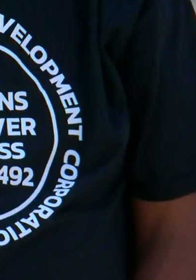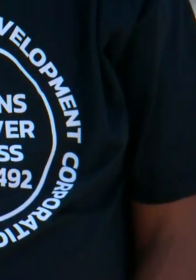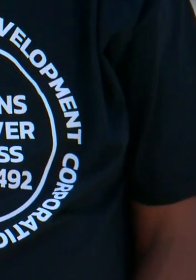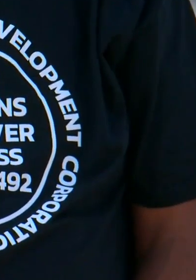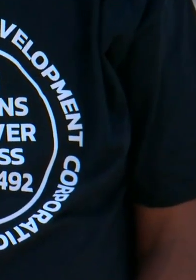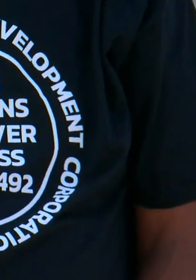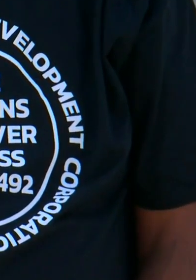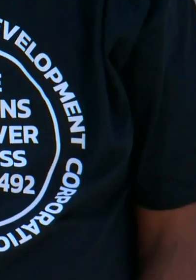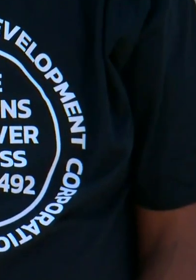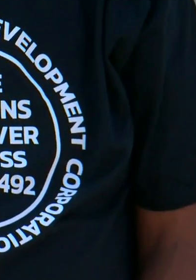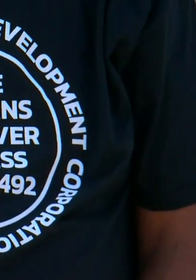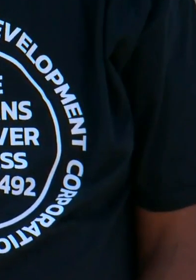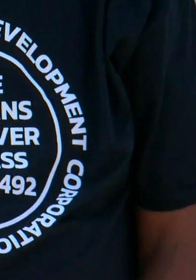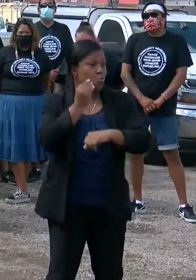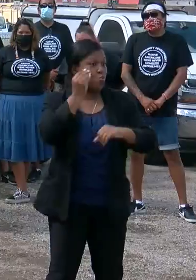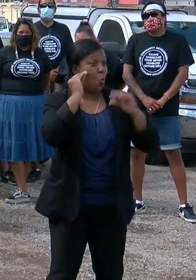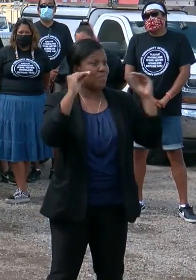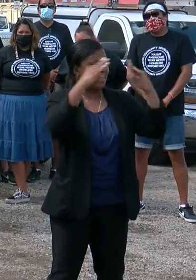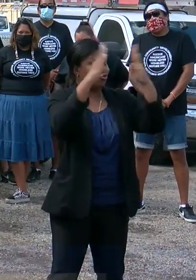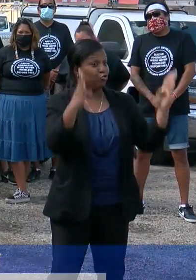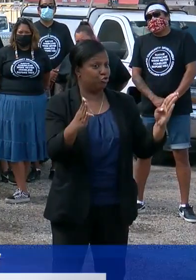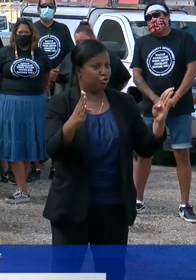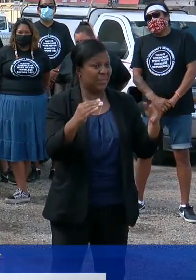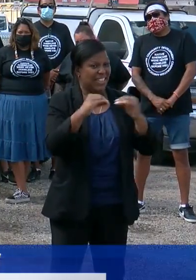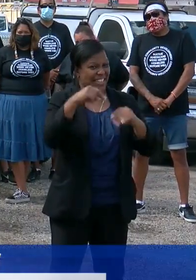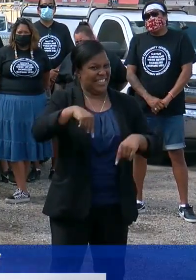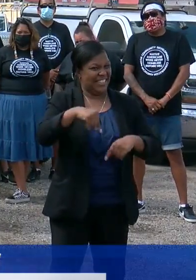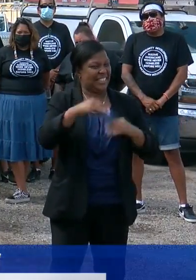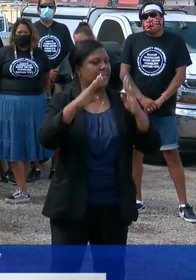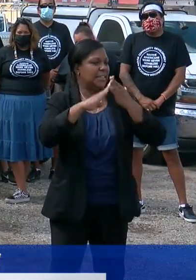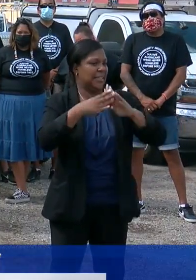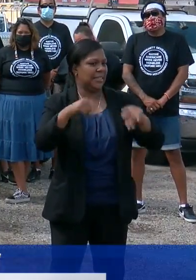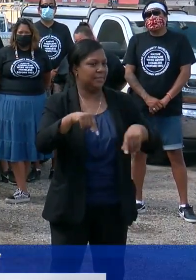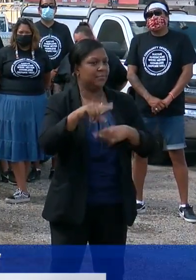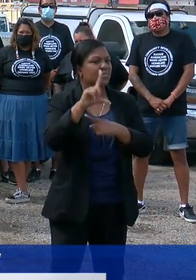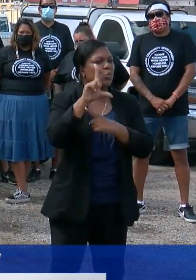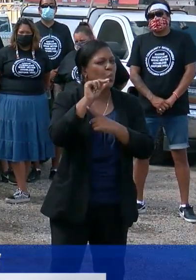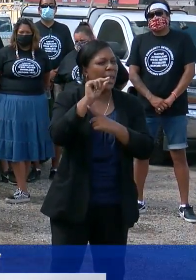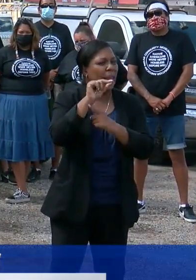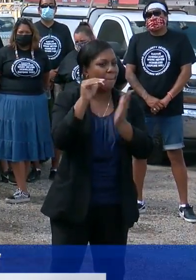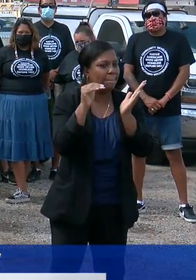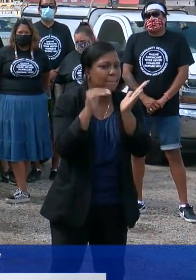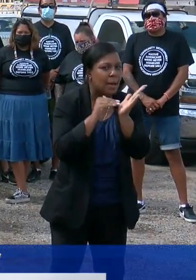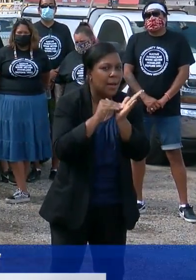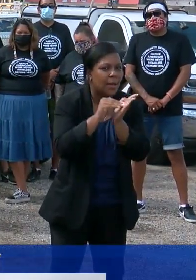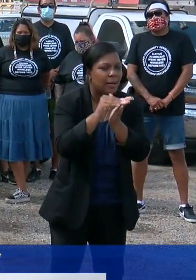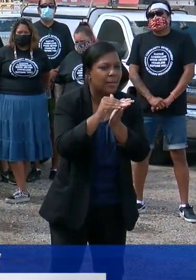HOMELESS CRISIS NOW IN OUR CITY AND IT HAS BEEN COMPOUNDED BY SO MANY DIFFERENT ISSUES. MAYOR JACOB FREY SAYS 50,